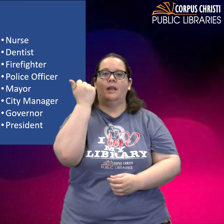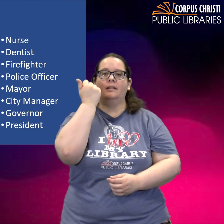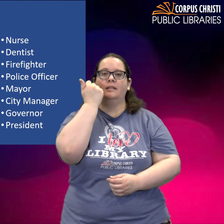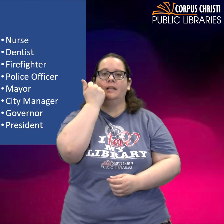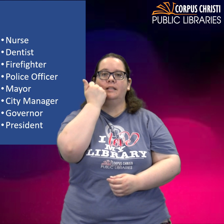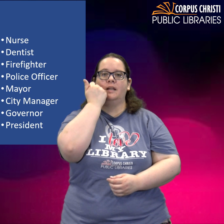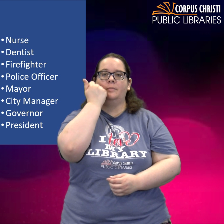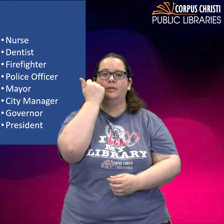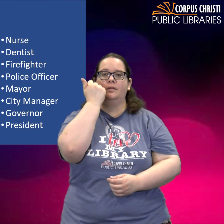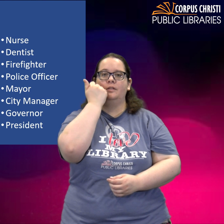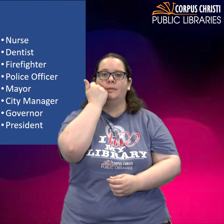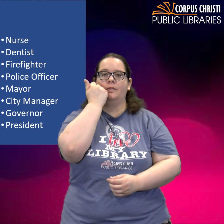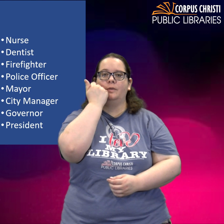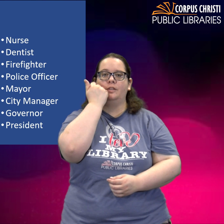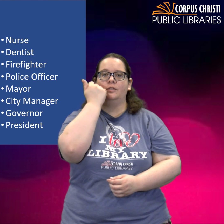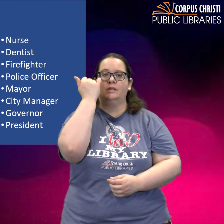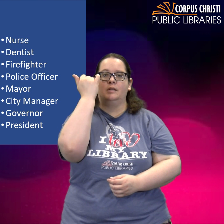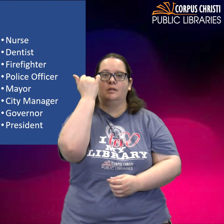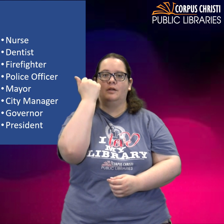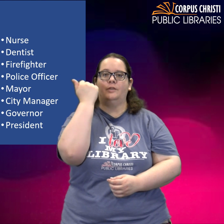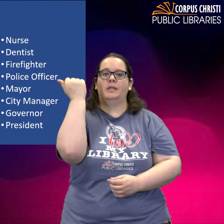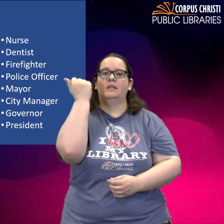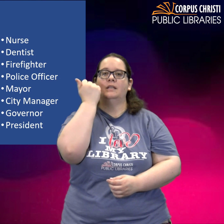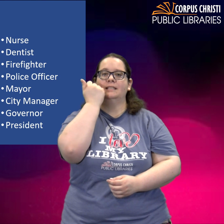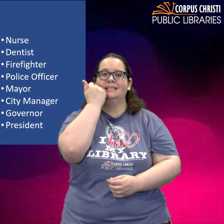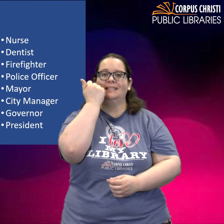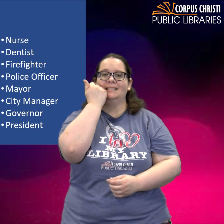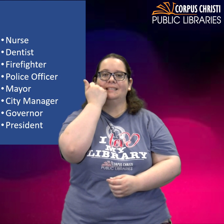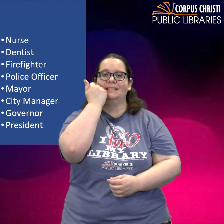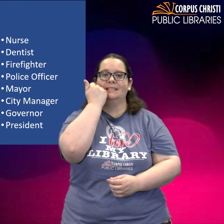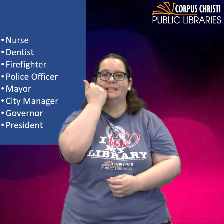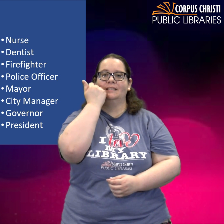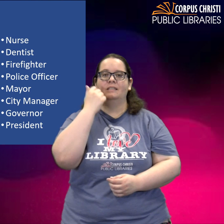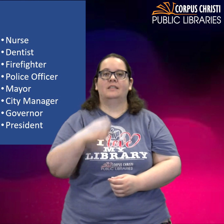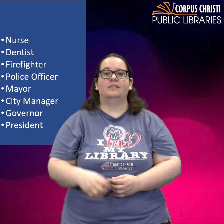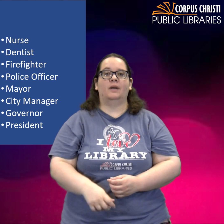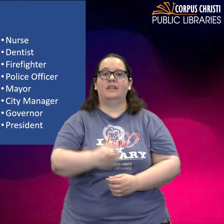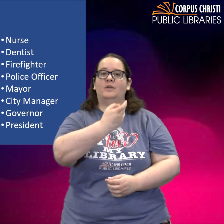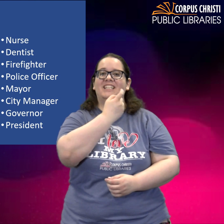and then lightly tap your mouth with your the knuckle of your pinky. Dentist. So either one,